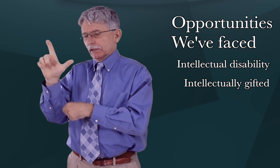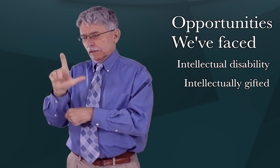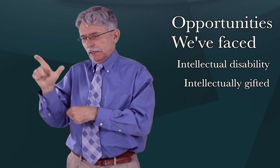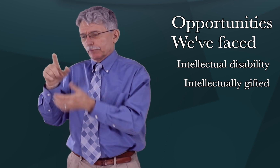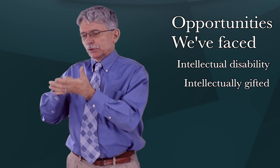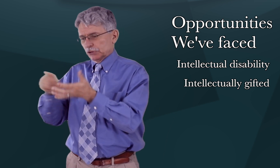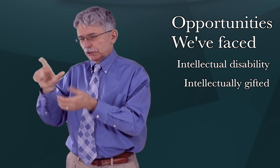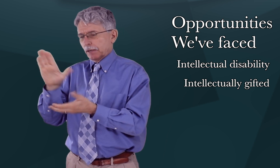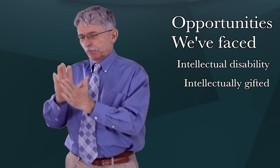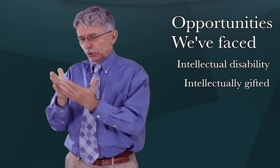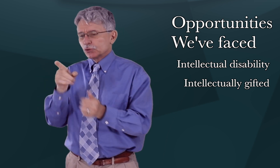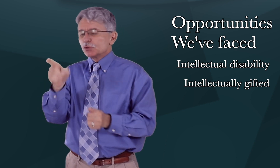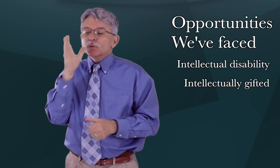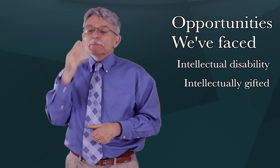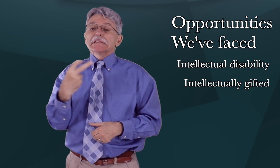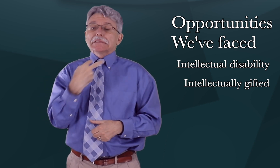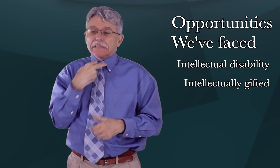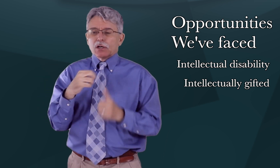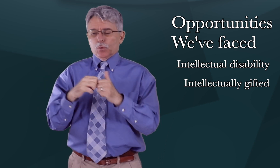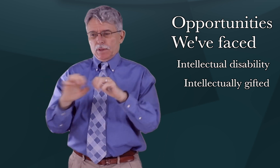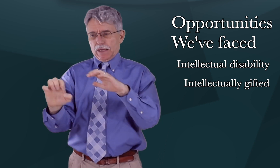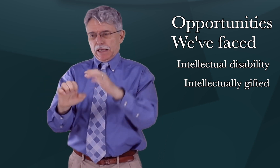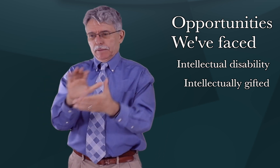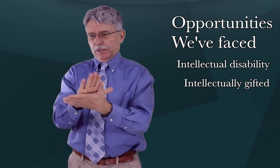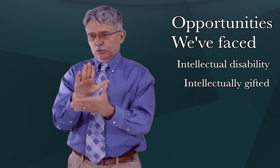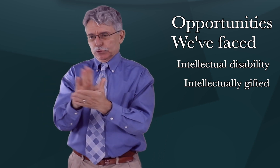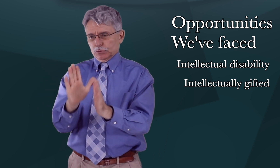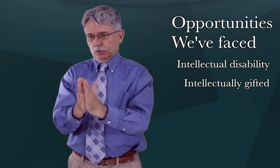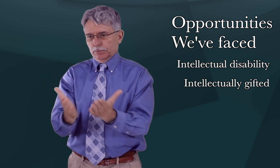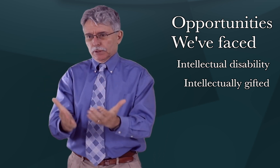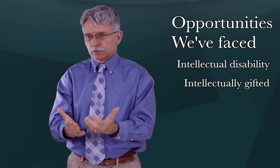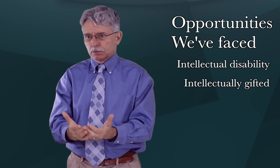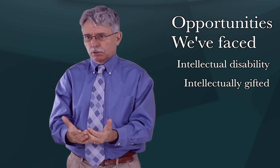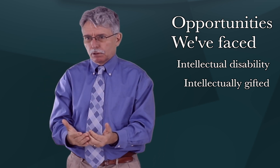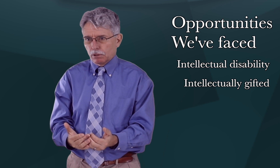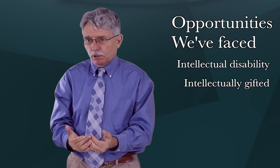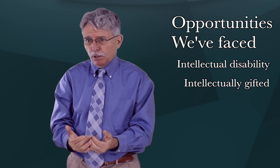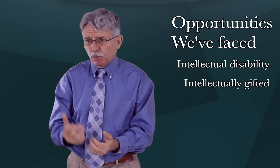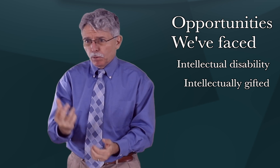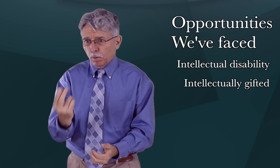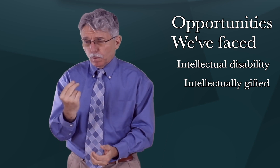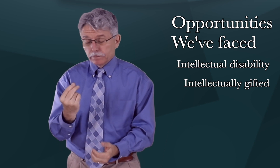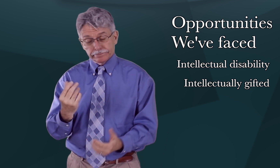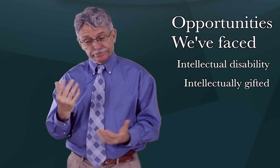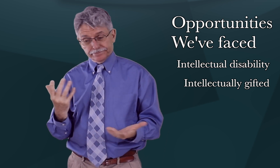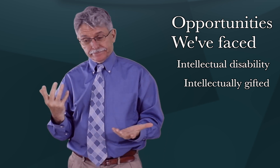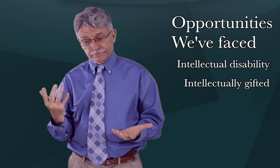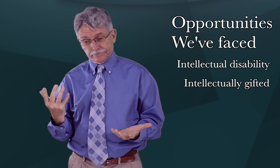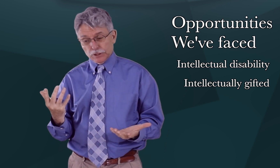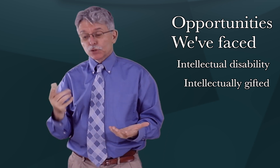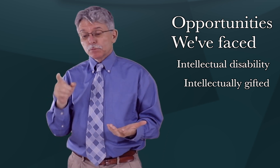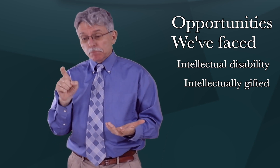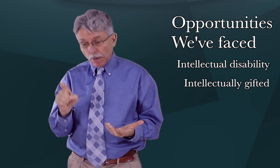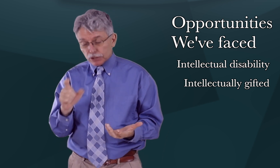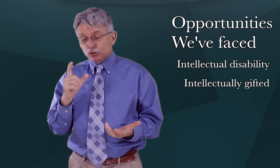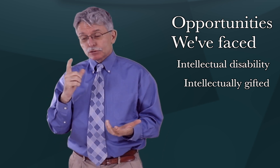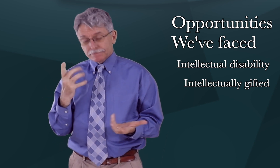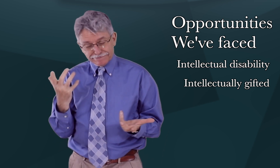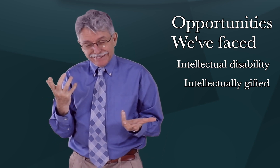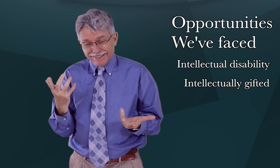you can't go to the regular library to check out books. You'll be stuck with just what's in the elementary school library which, for that child,